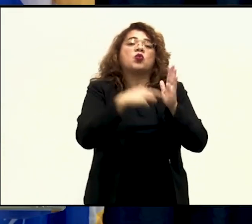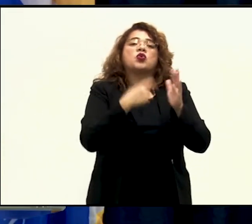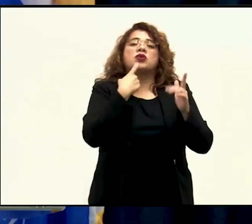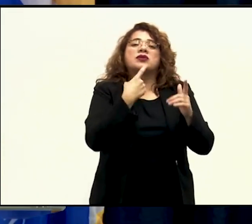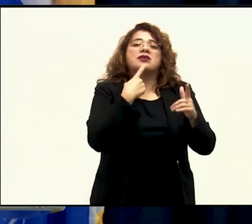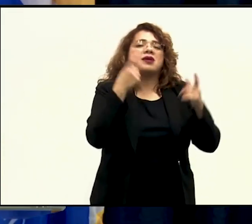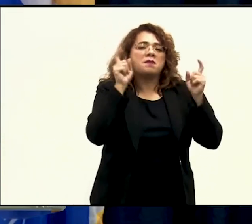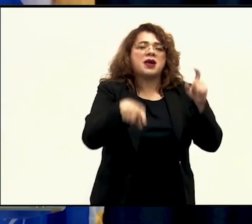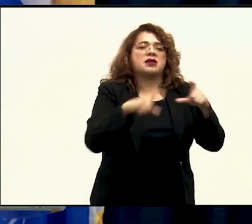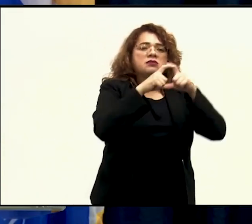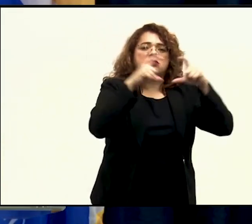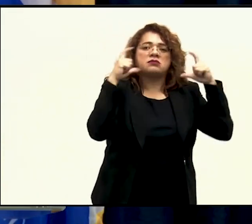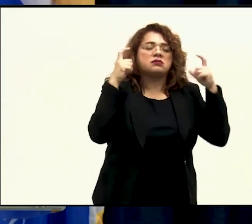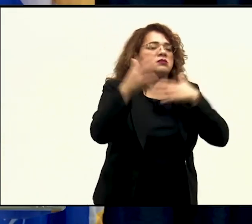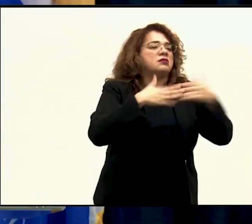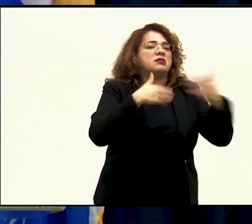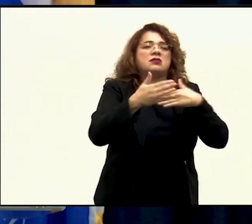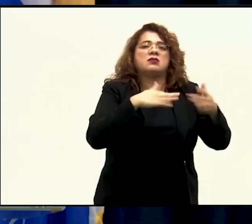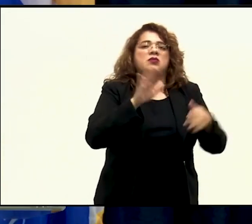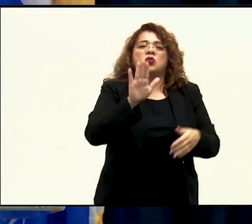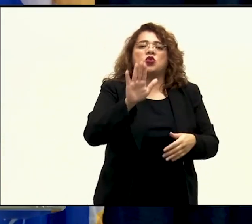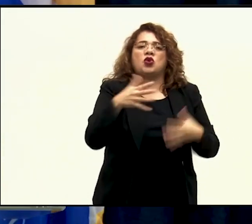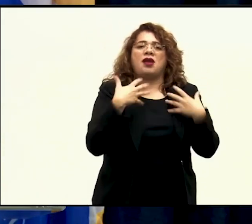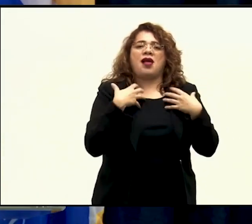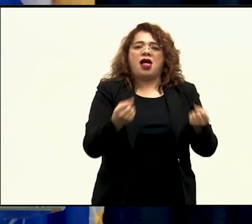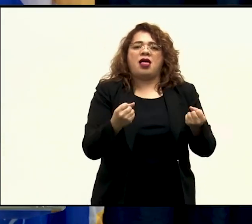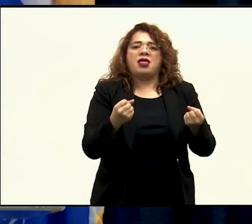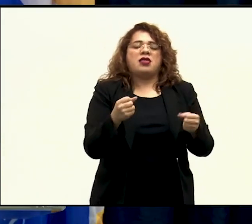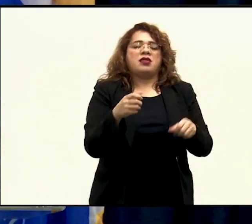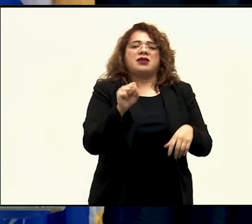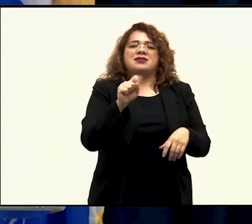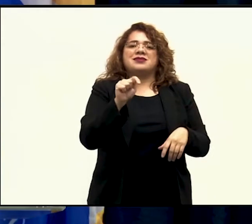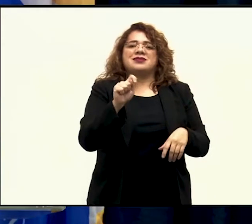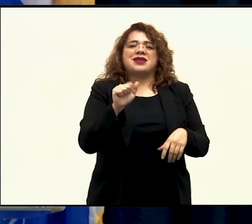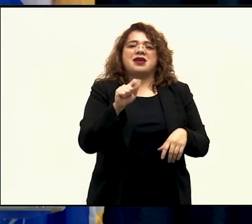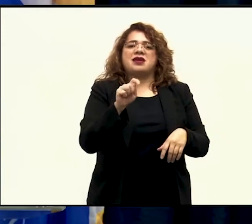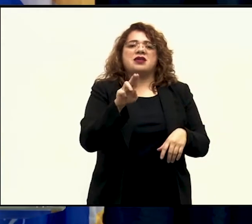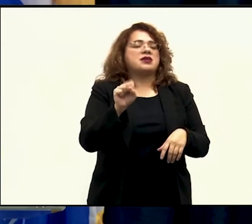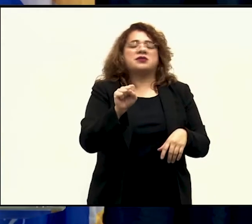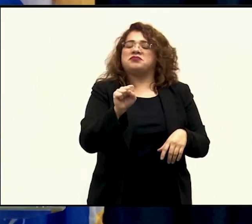Until that state health order changes, our city's health order will remain in place.